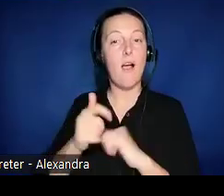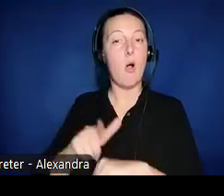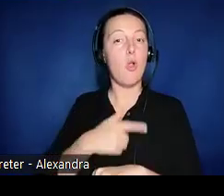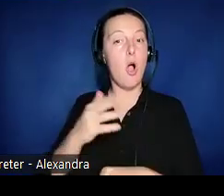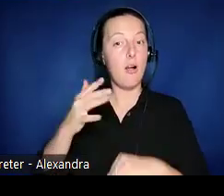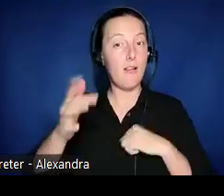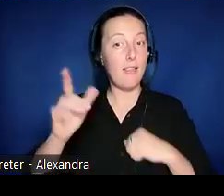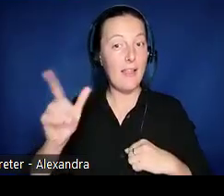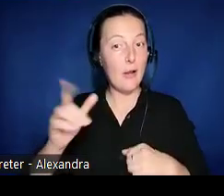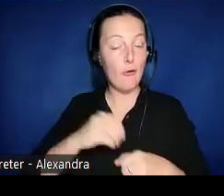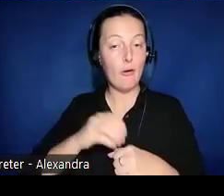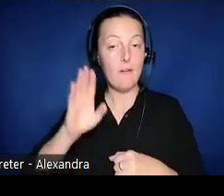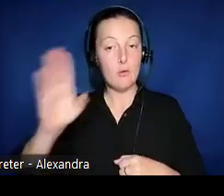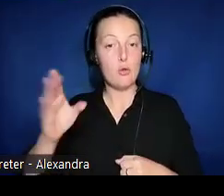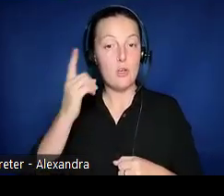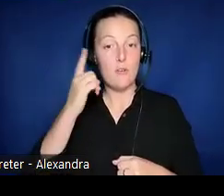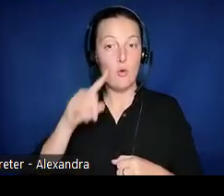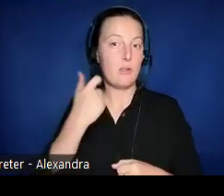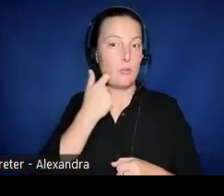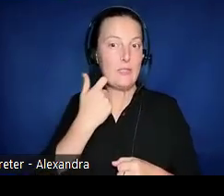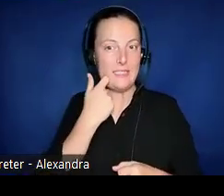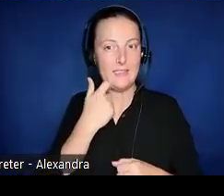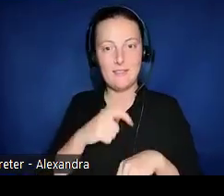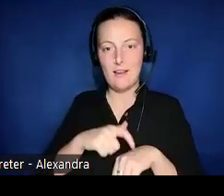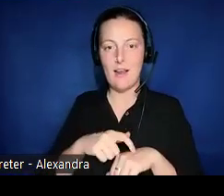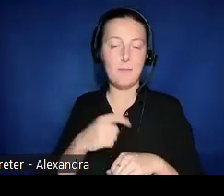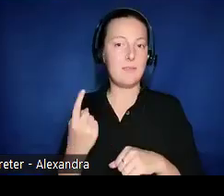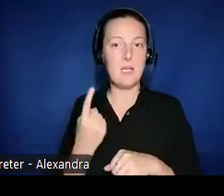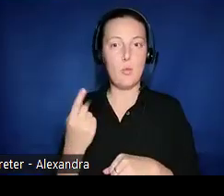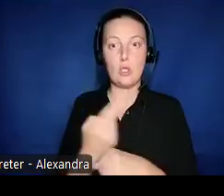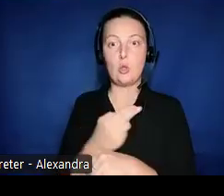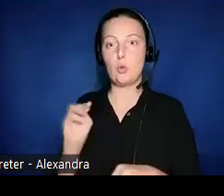his moment we have in history where someone used the mean in the way that we do now like to